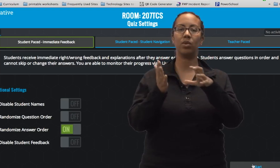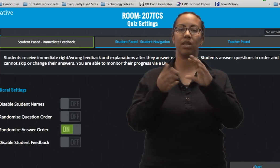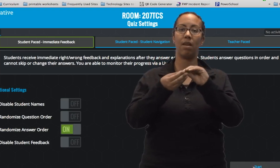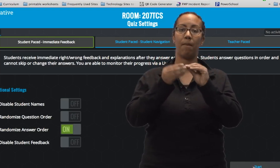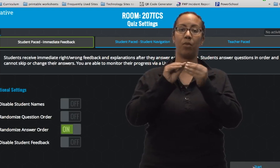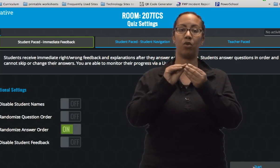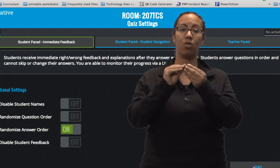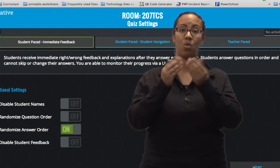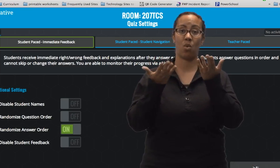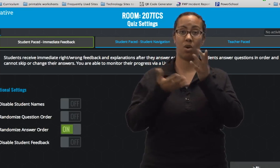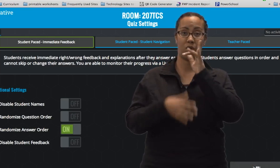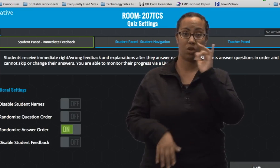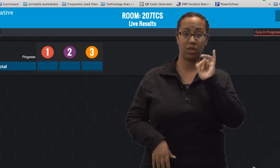You need to give that to your students.